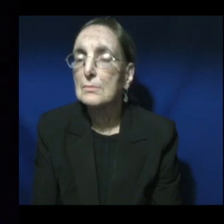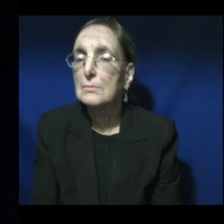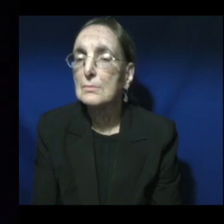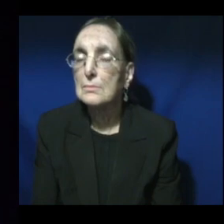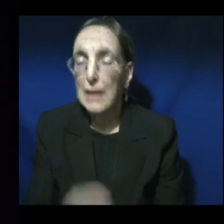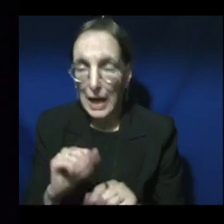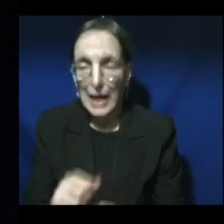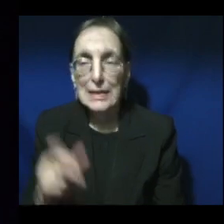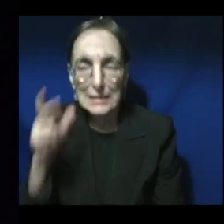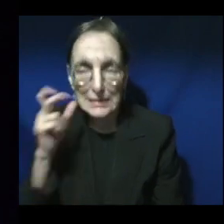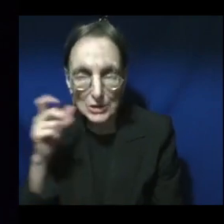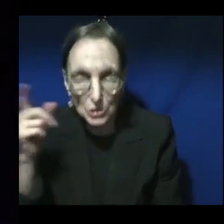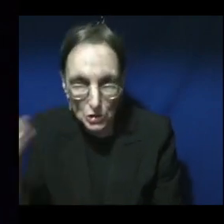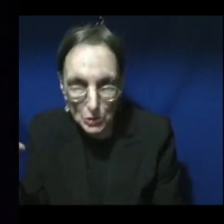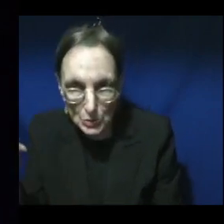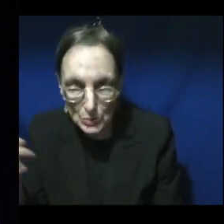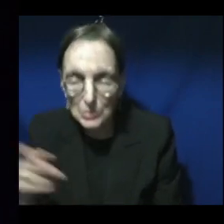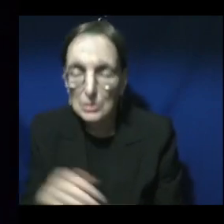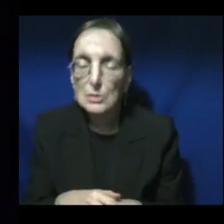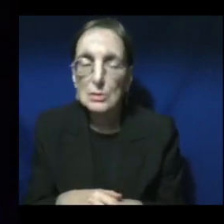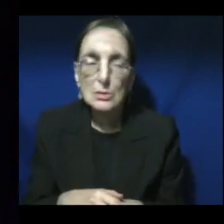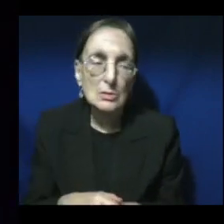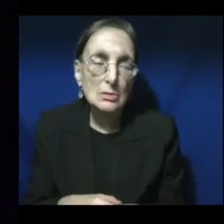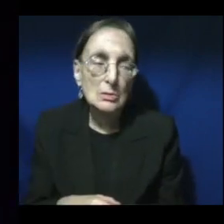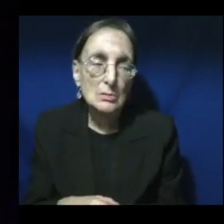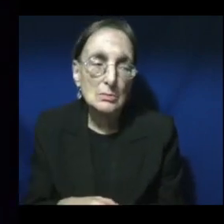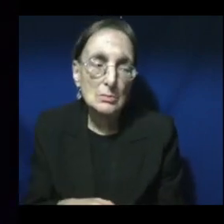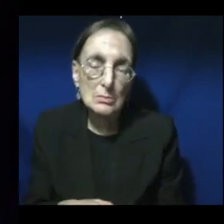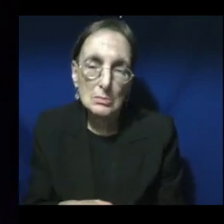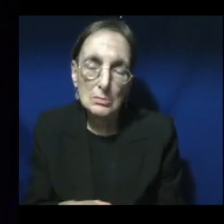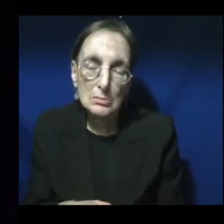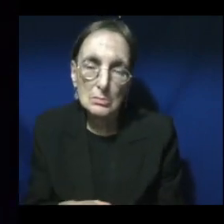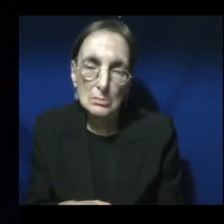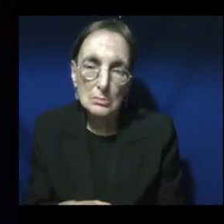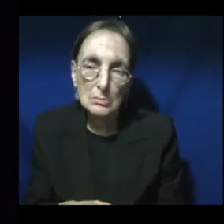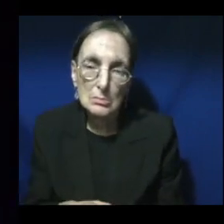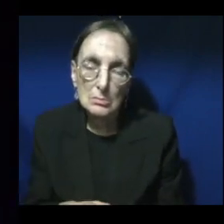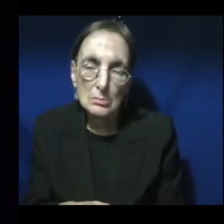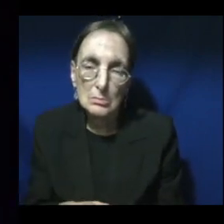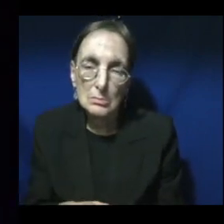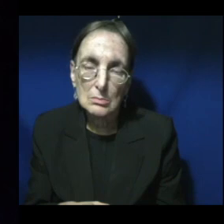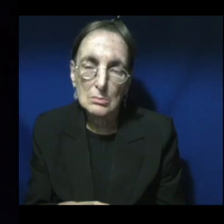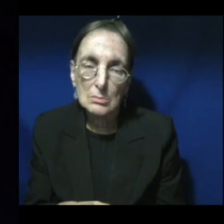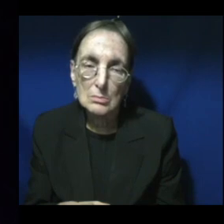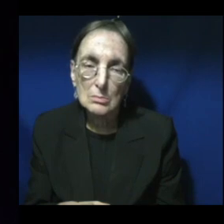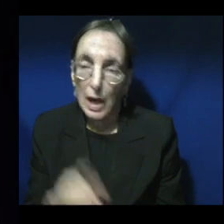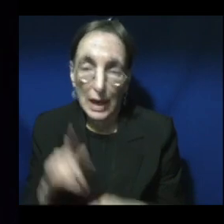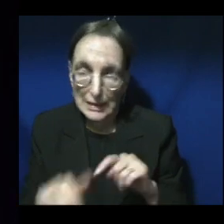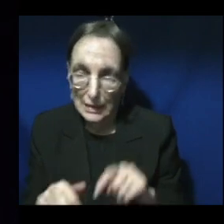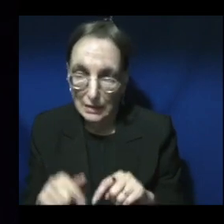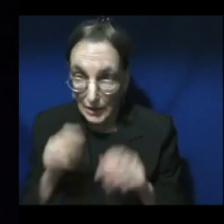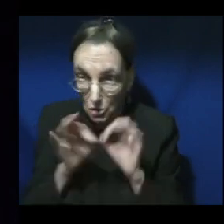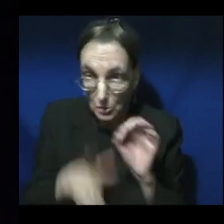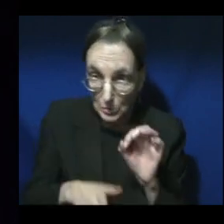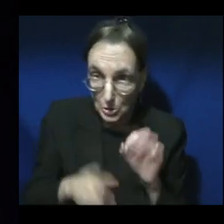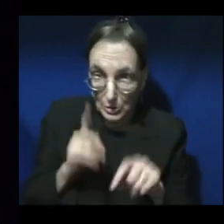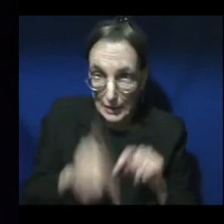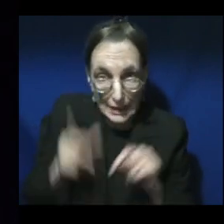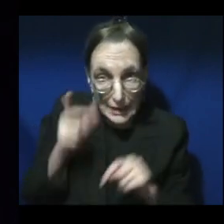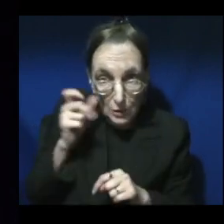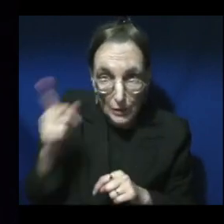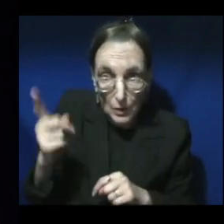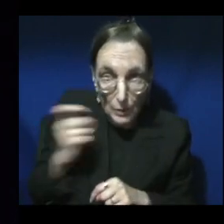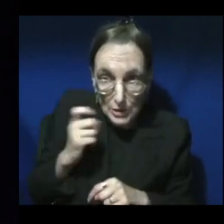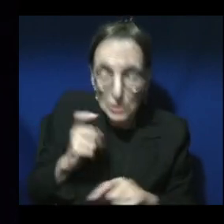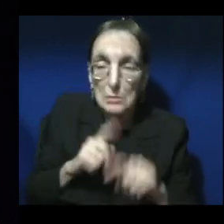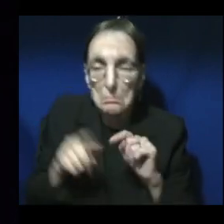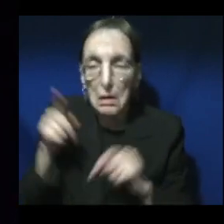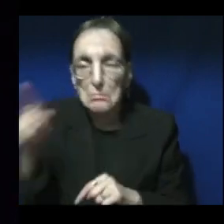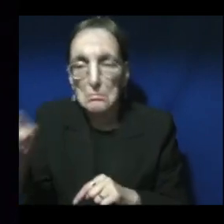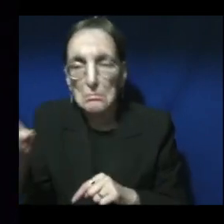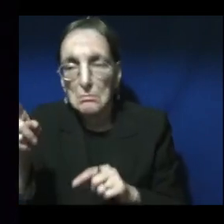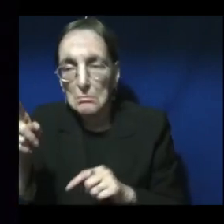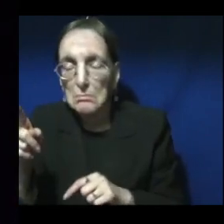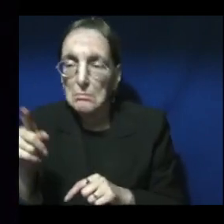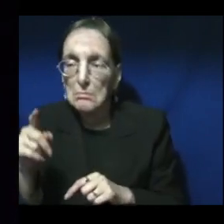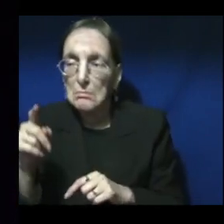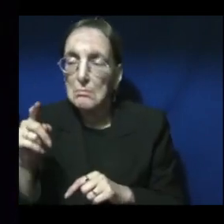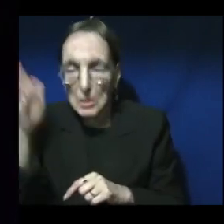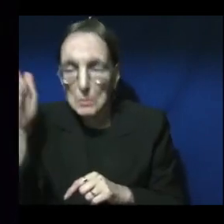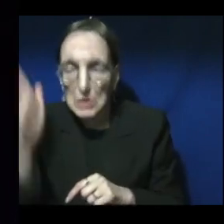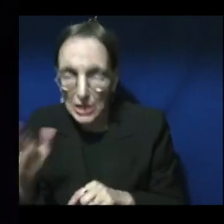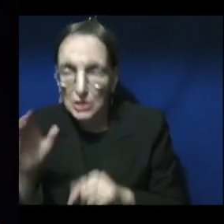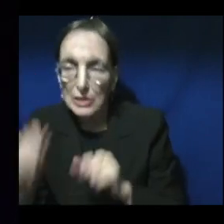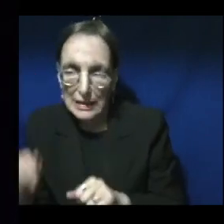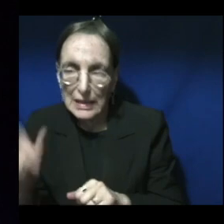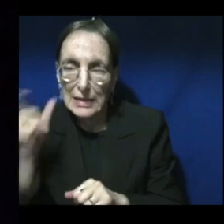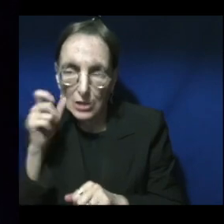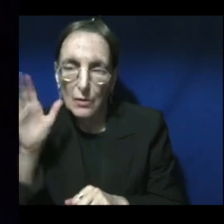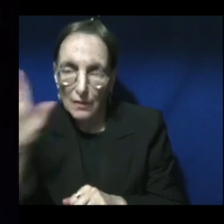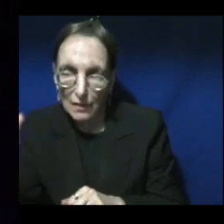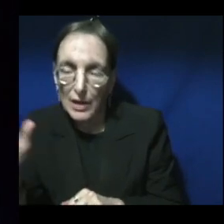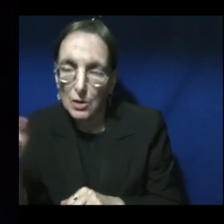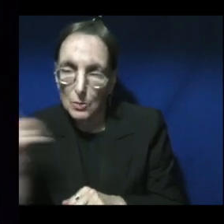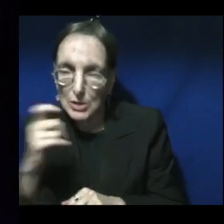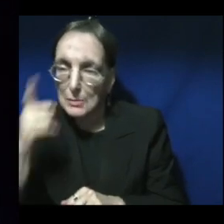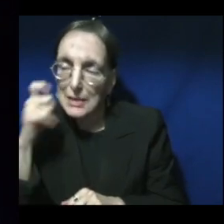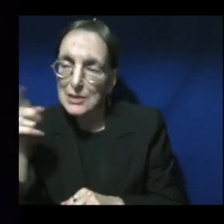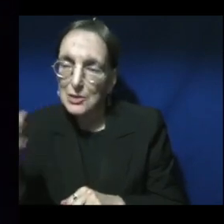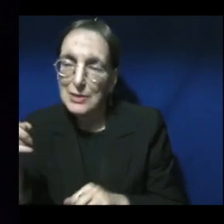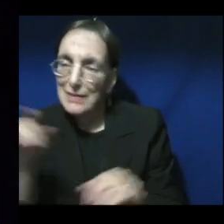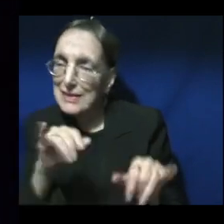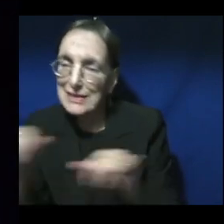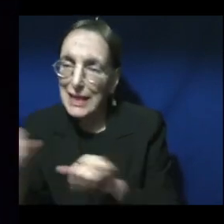it back. You want to go there? Okay? AUDIENCE MEMBER: